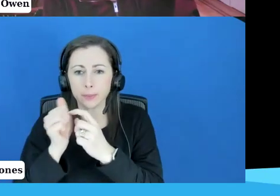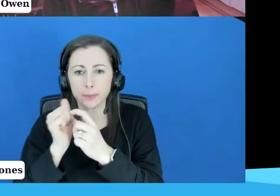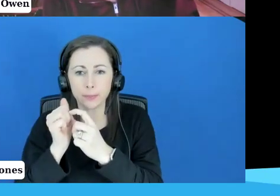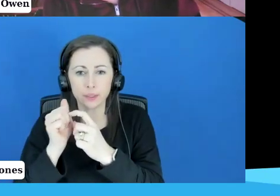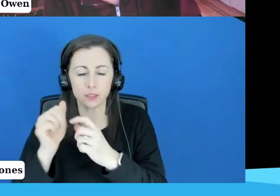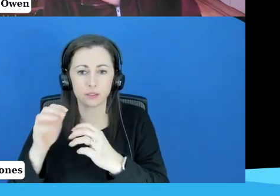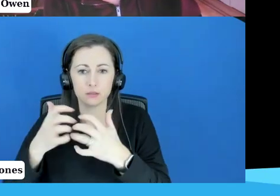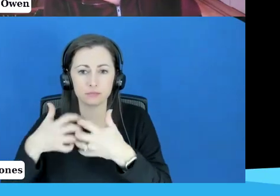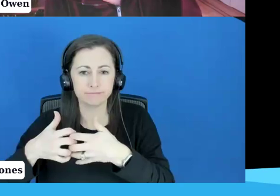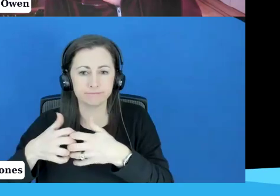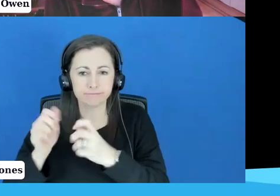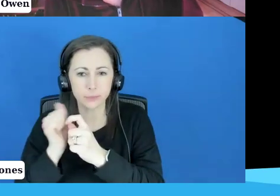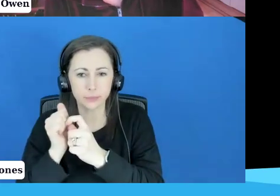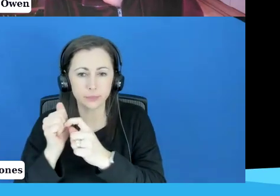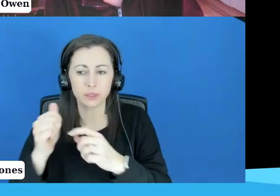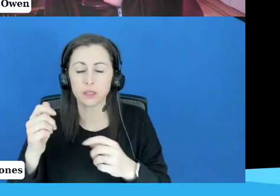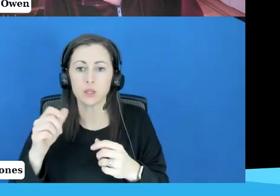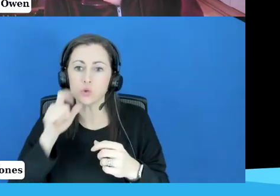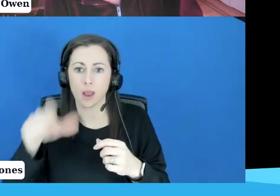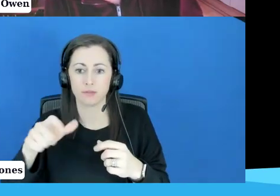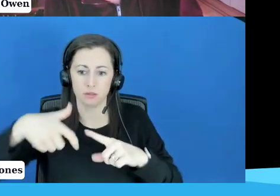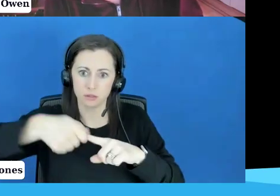so you don't get your kids' fingies.